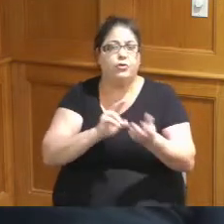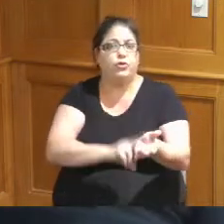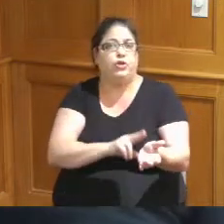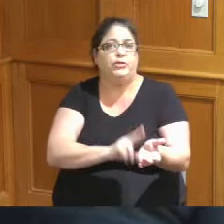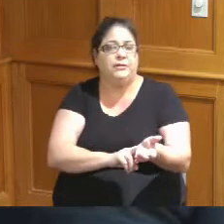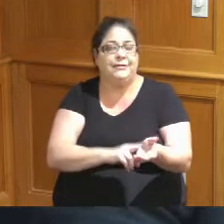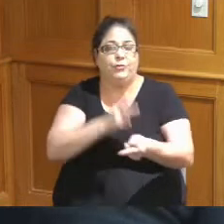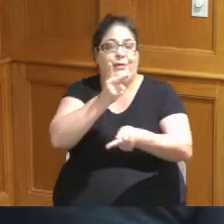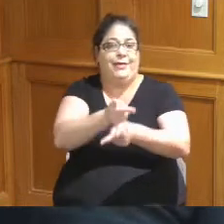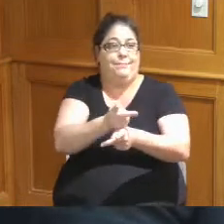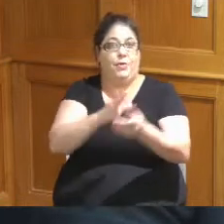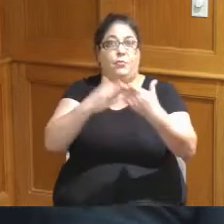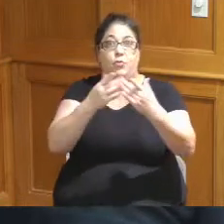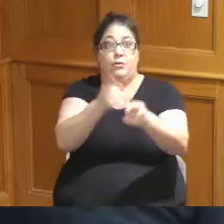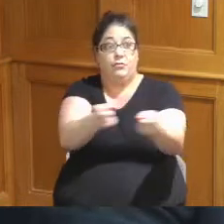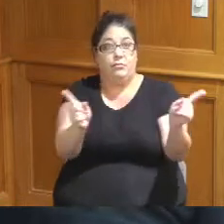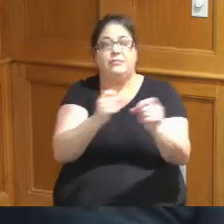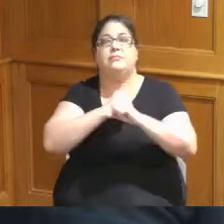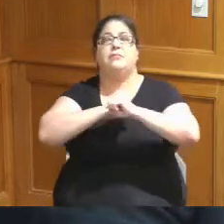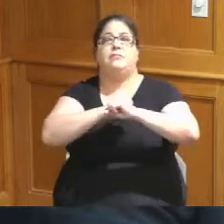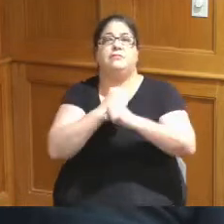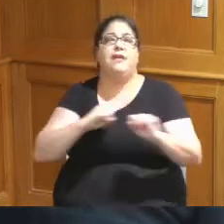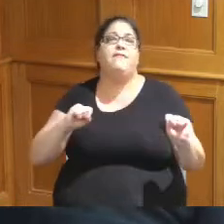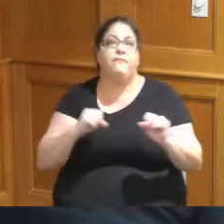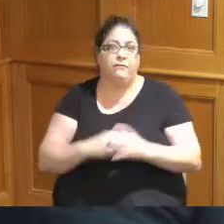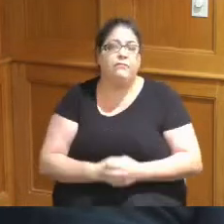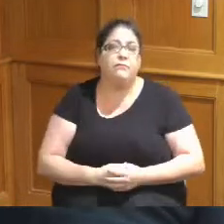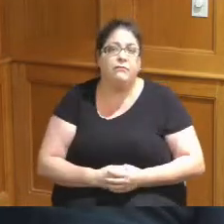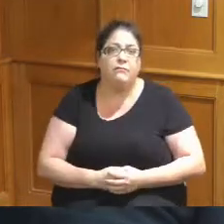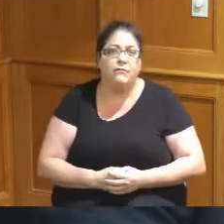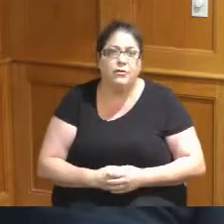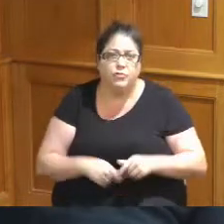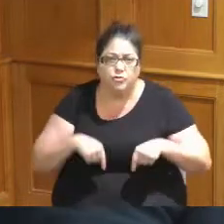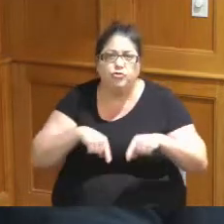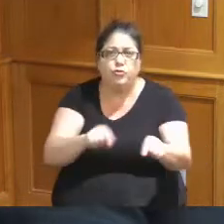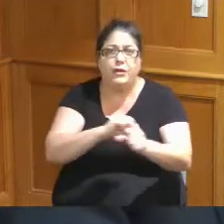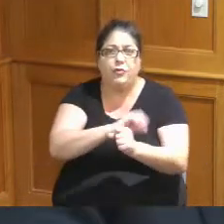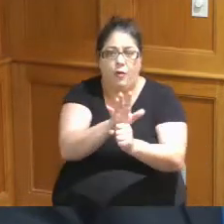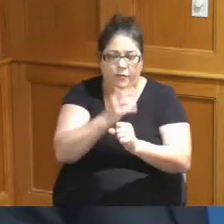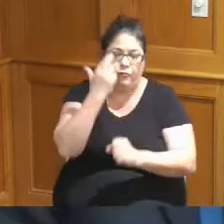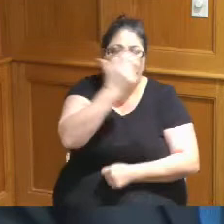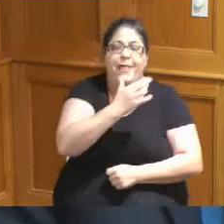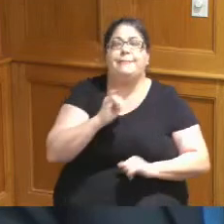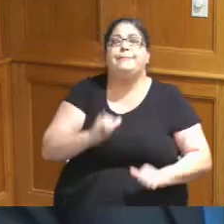community safe and I think that was exposed during Covid and so we're trying to respond to what we